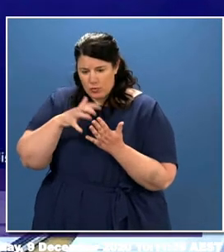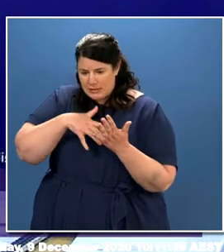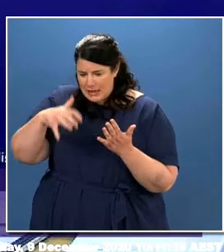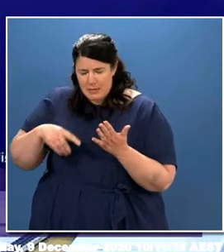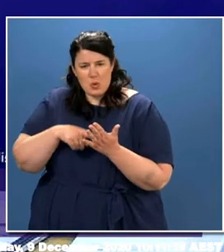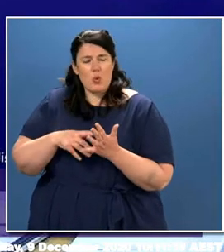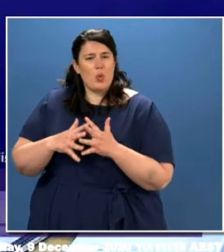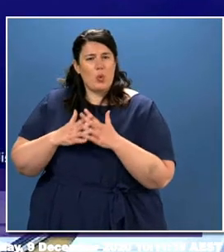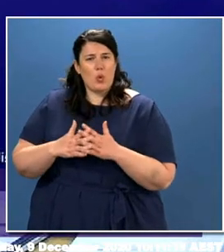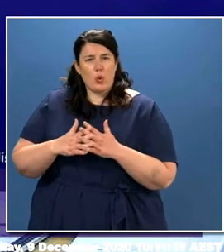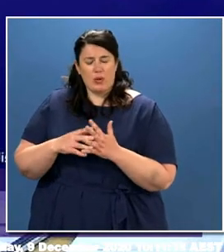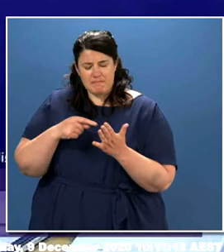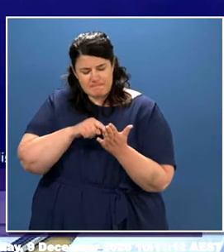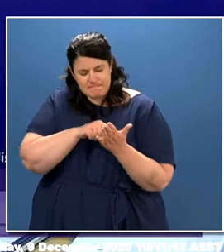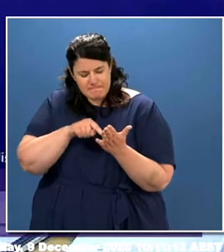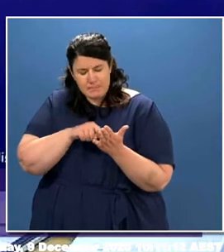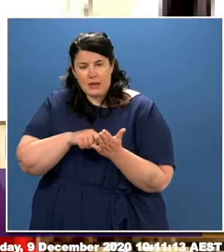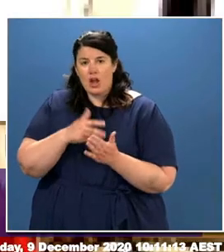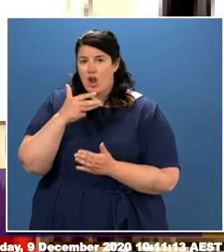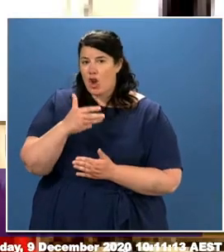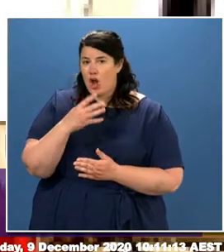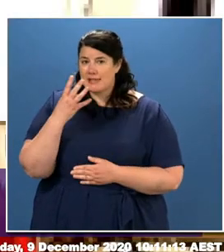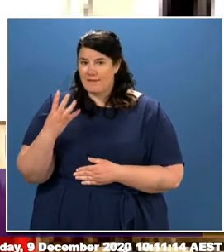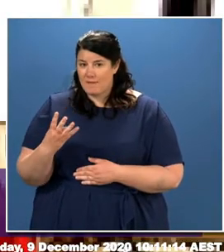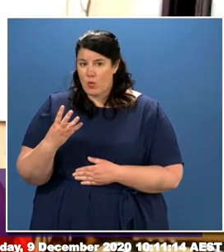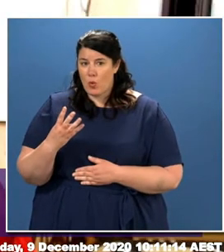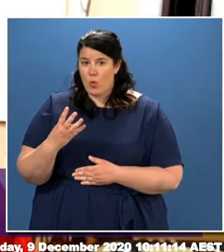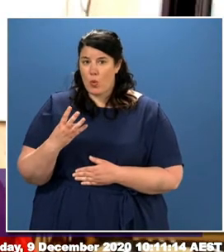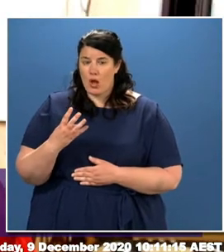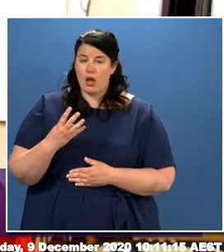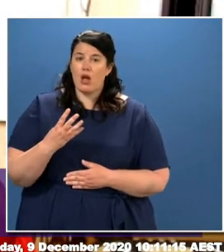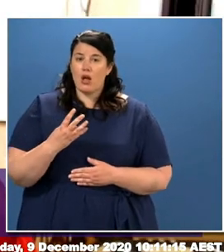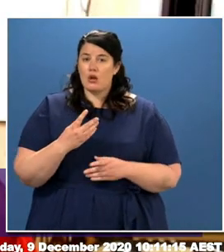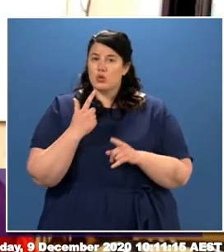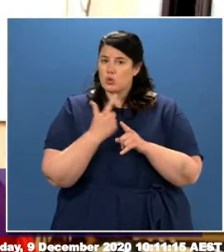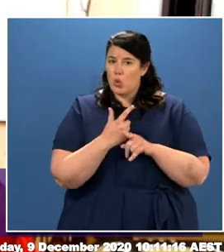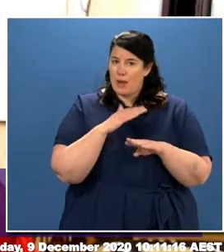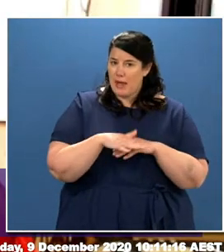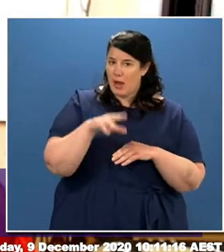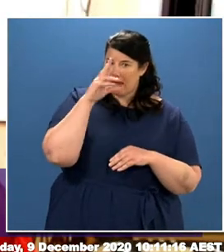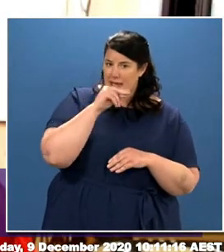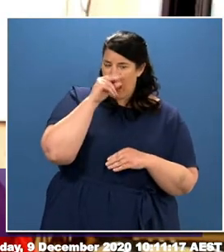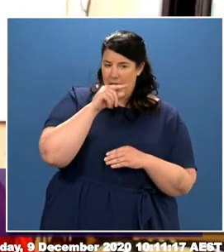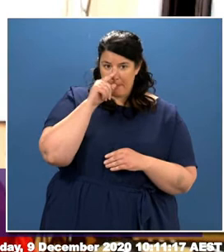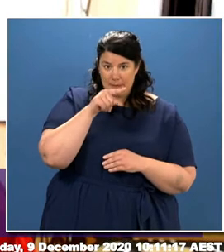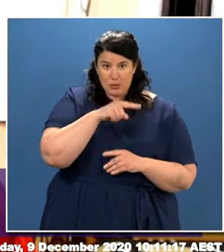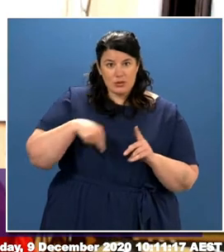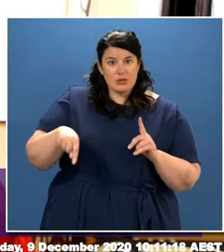In paragraph 94 you refer to young people as systemic and individual advocates.